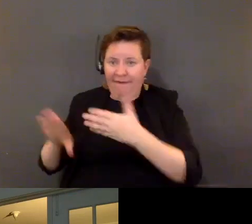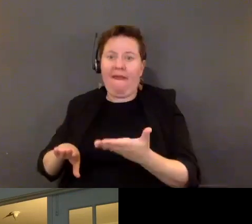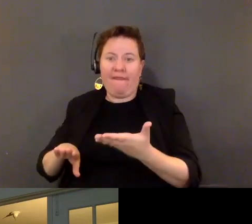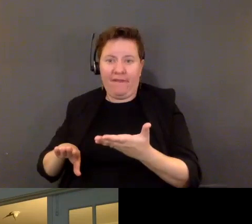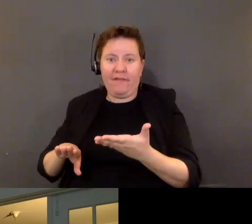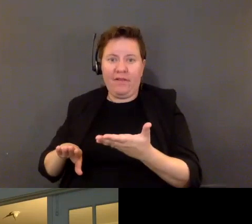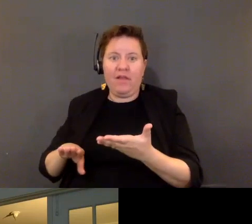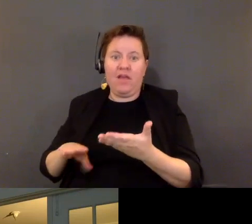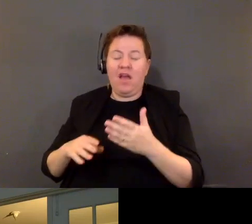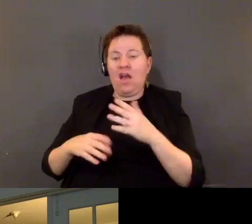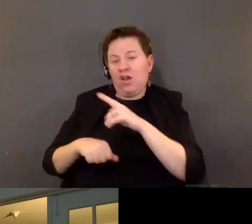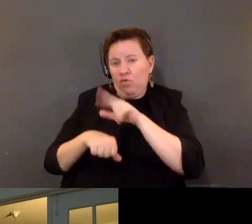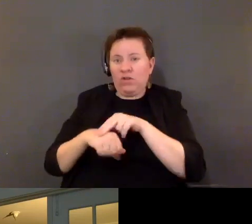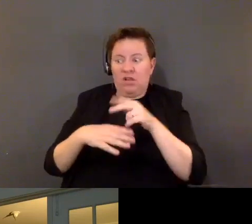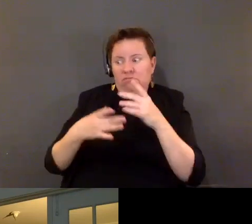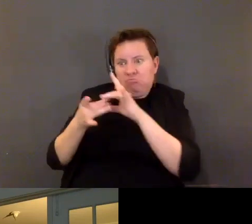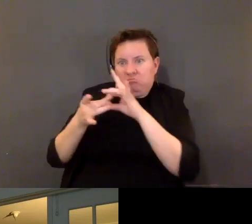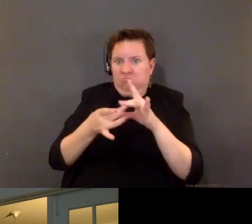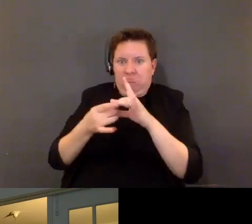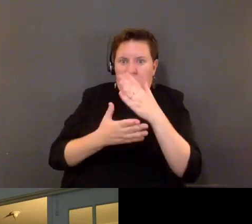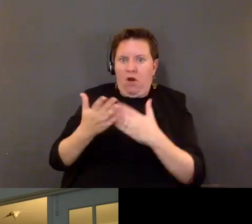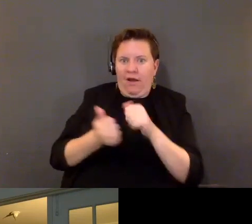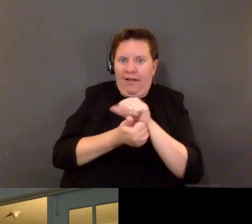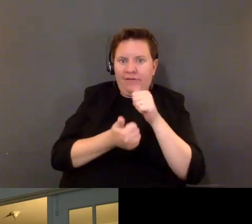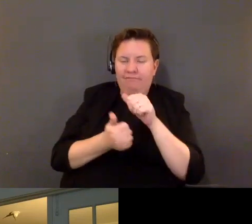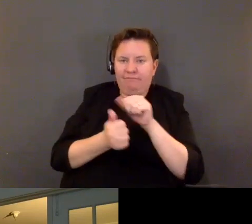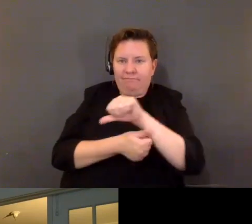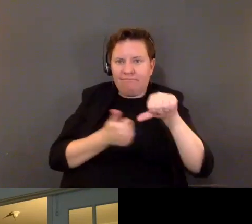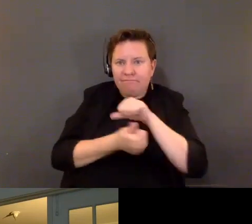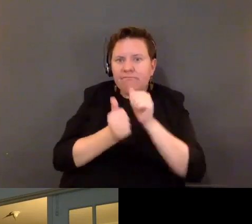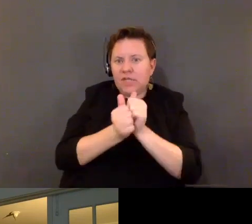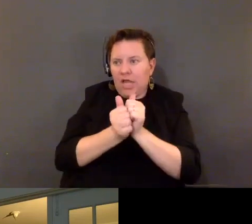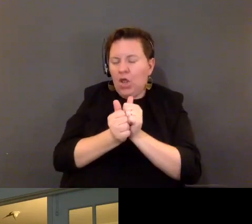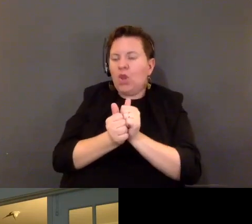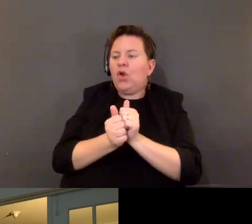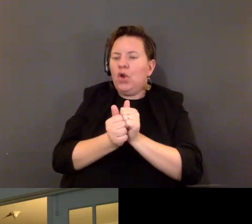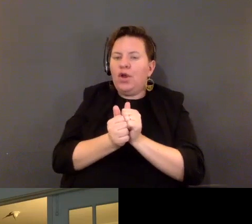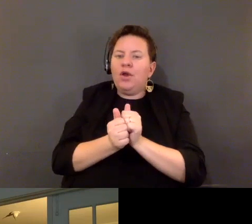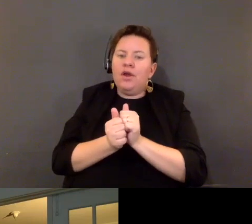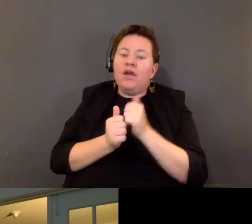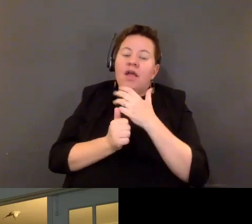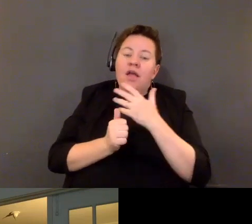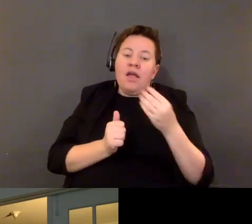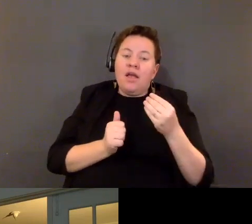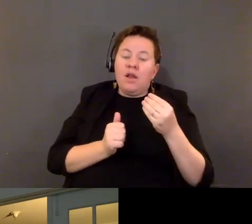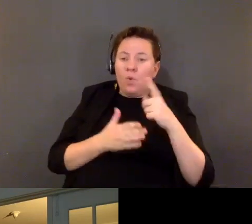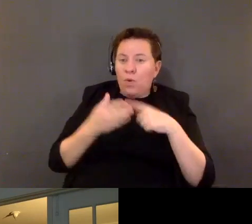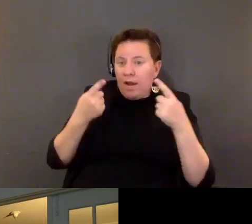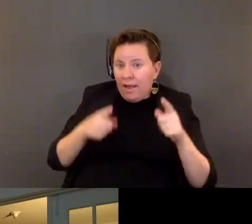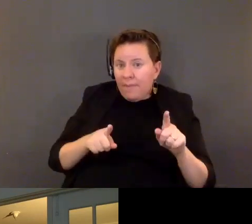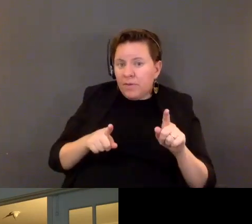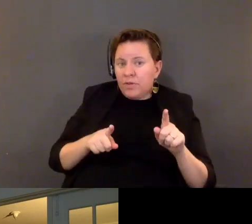functions of each other at least one is a function of the other and that what happens when you can't